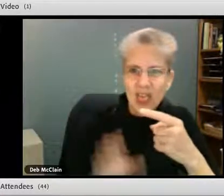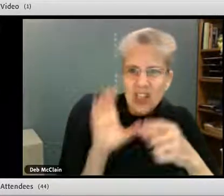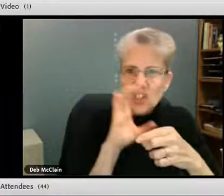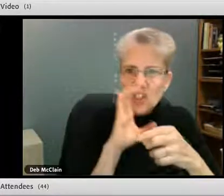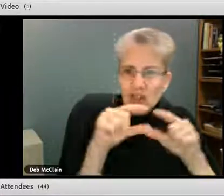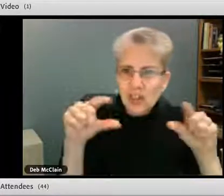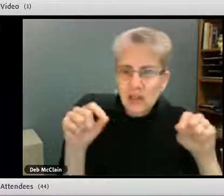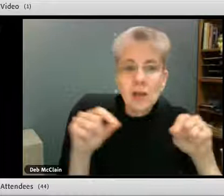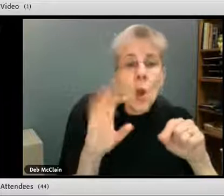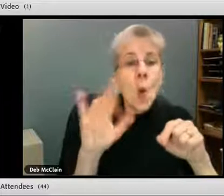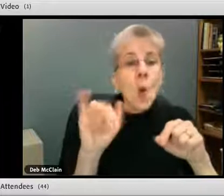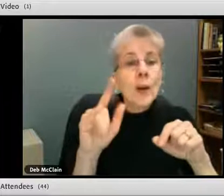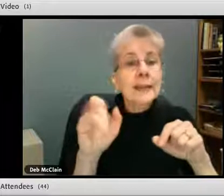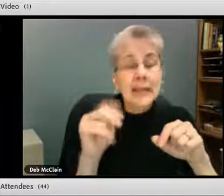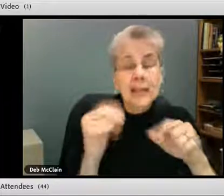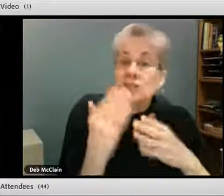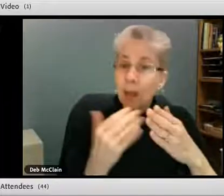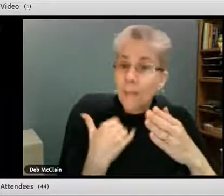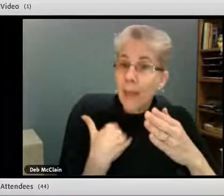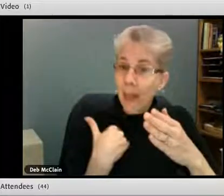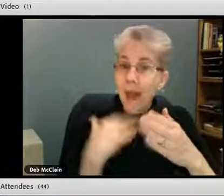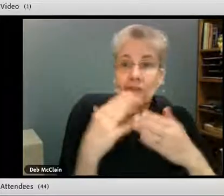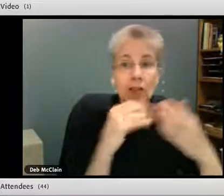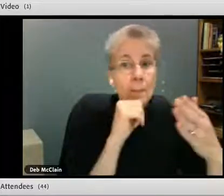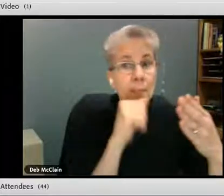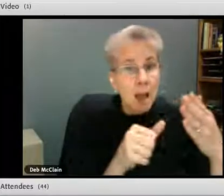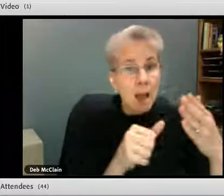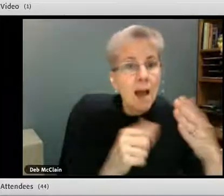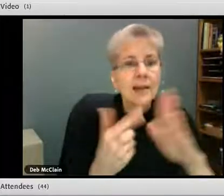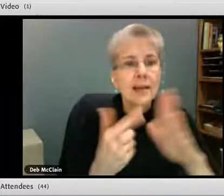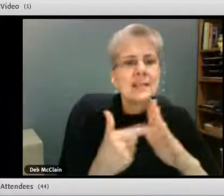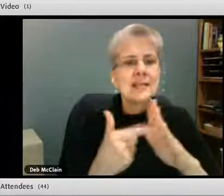some of them don't. Sometimes you're looking, you need a vertical picture for a space,